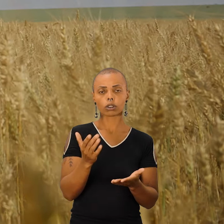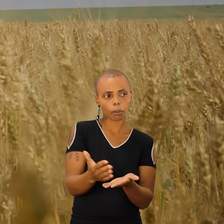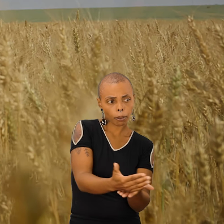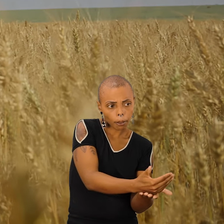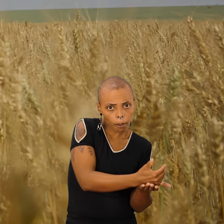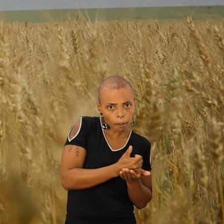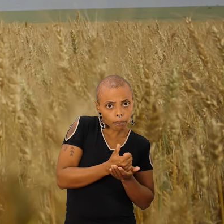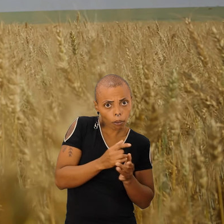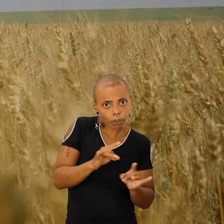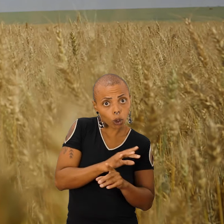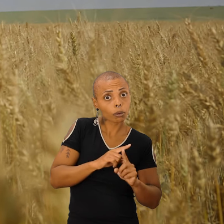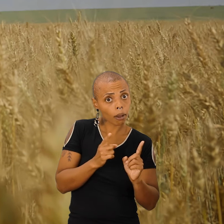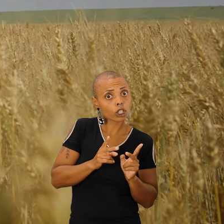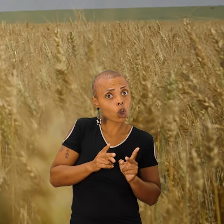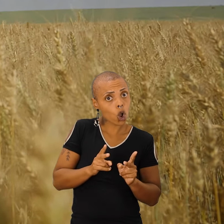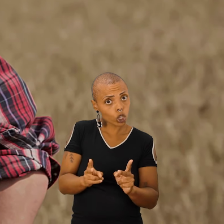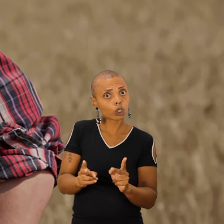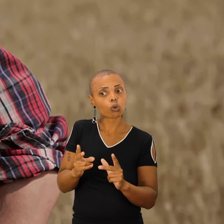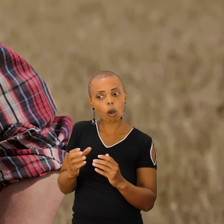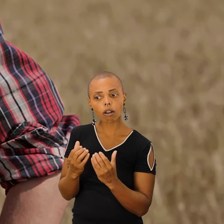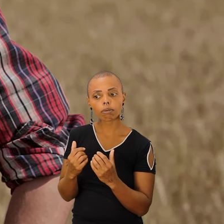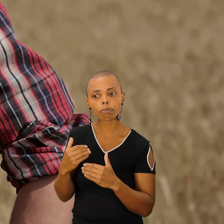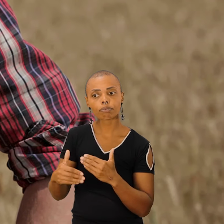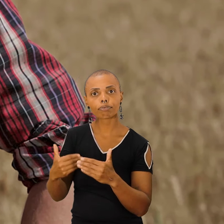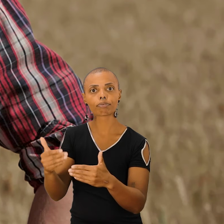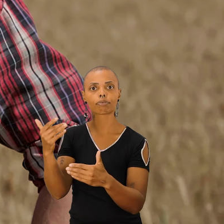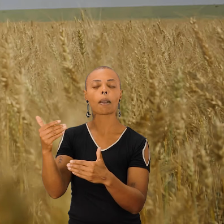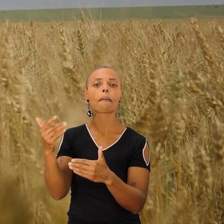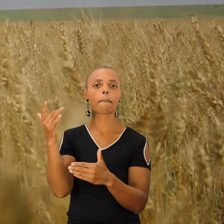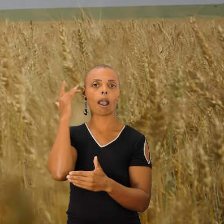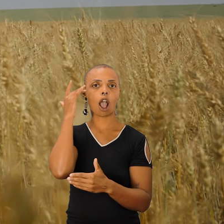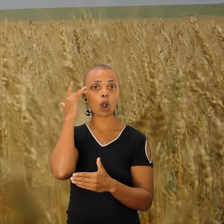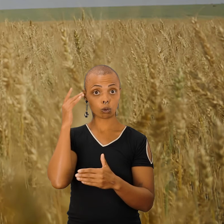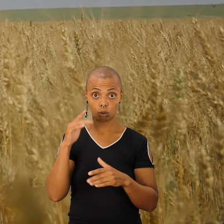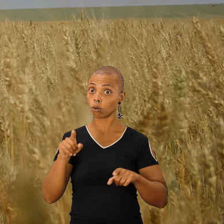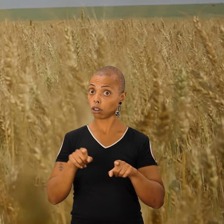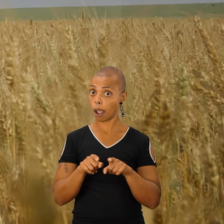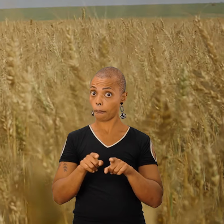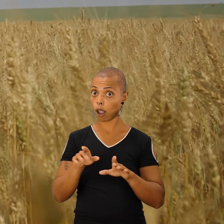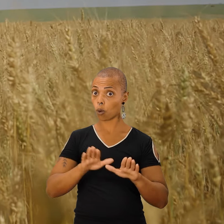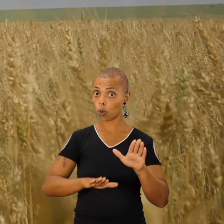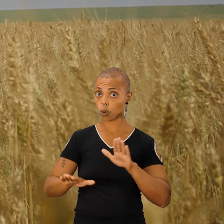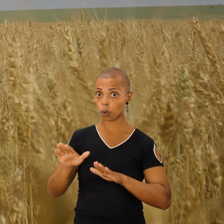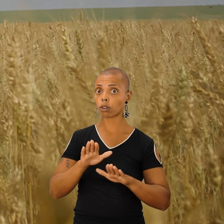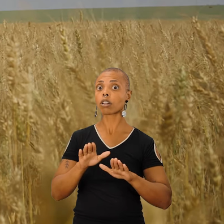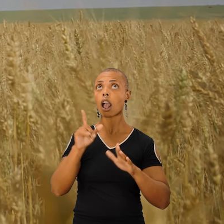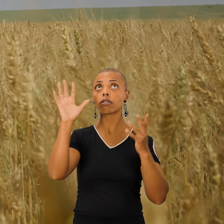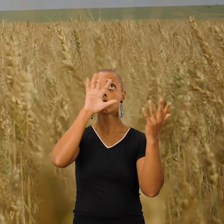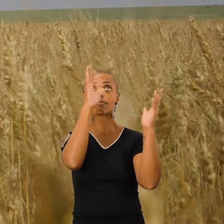after being harvested, it still continues to ripen. One last tip: take great care of the weather system,